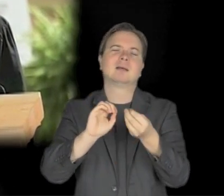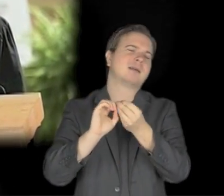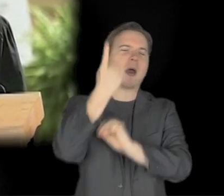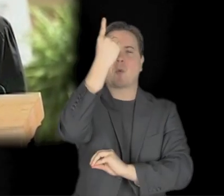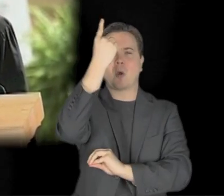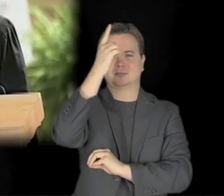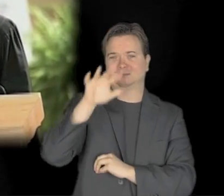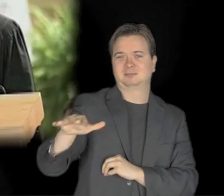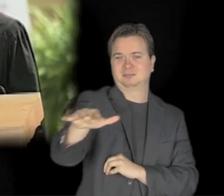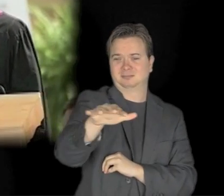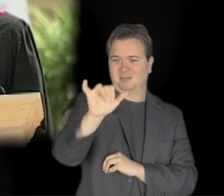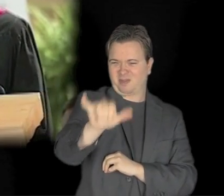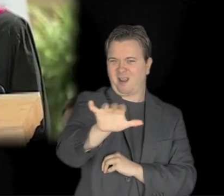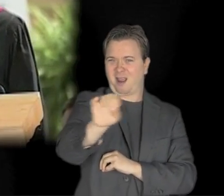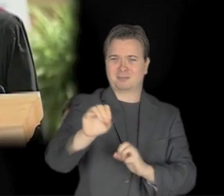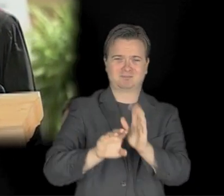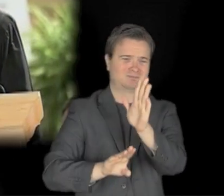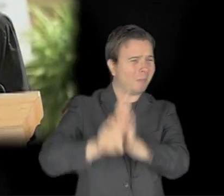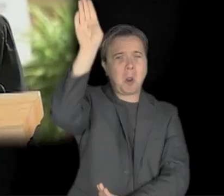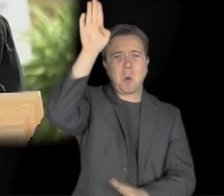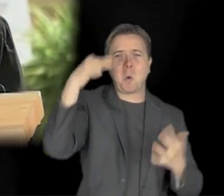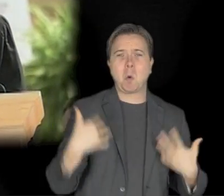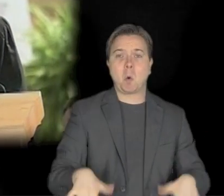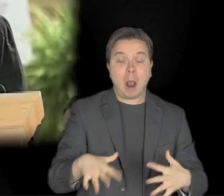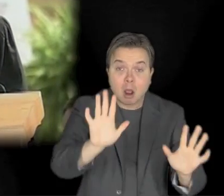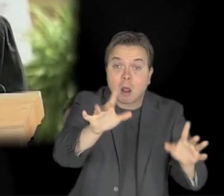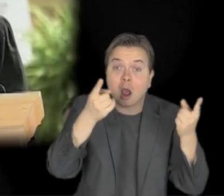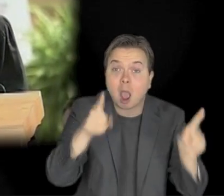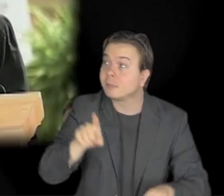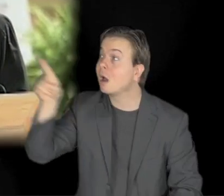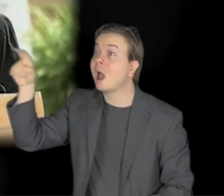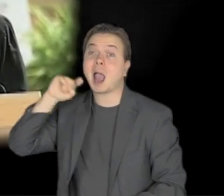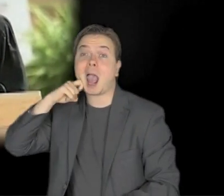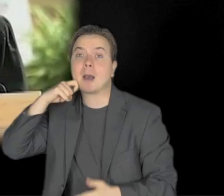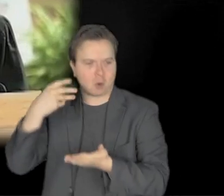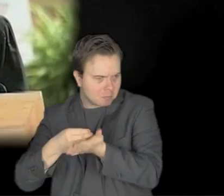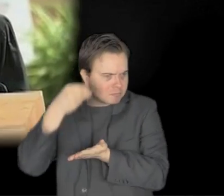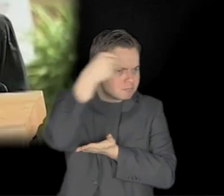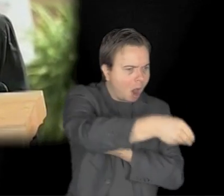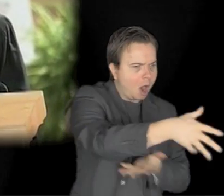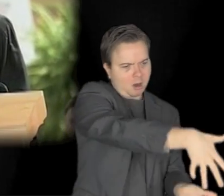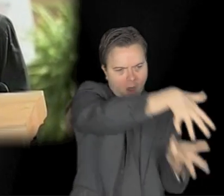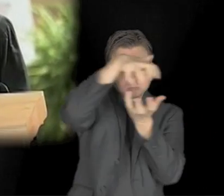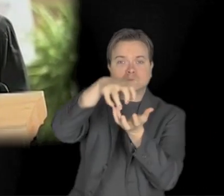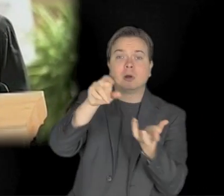In a remarkable turn of events, Apple bought NeXT, I returned to Apple, and the technology